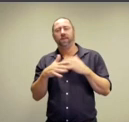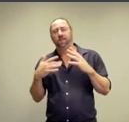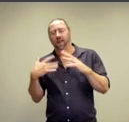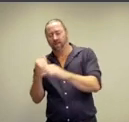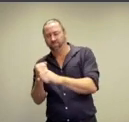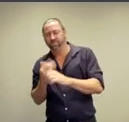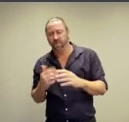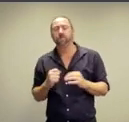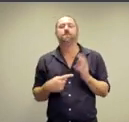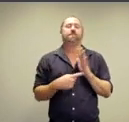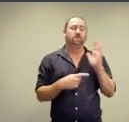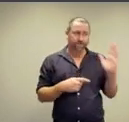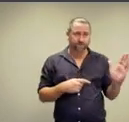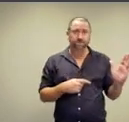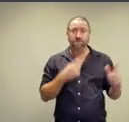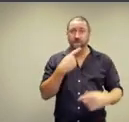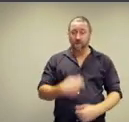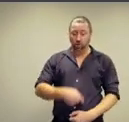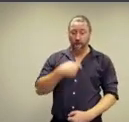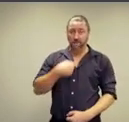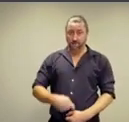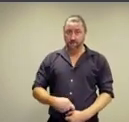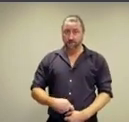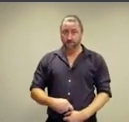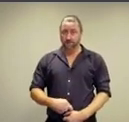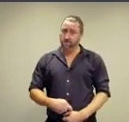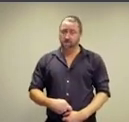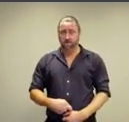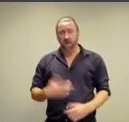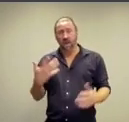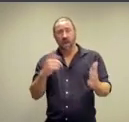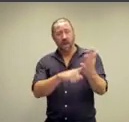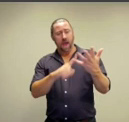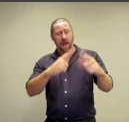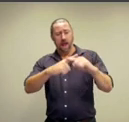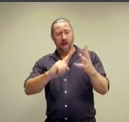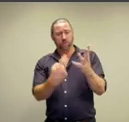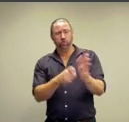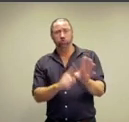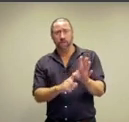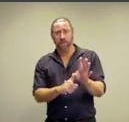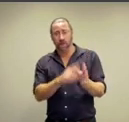some concluding statements, is that it has turned the jacket